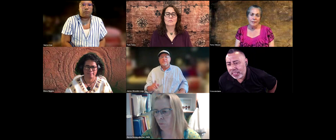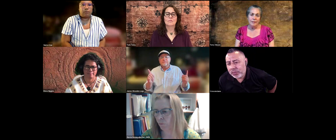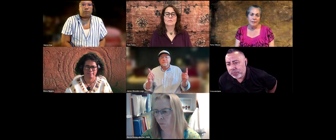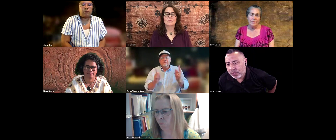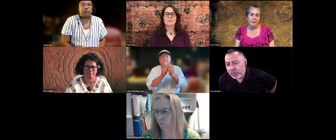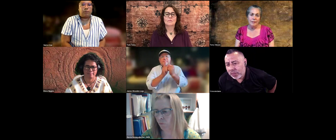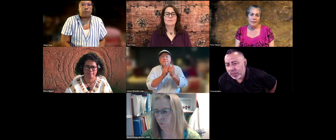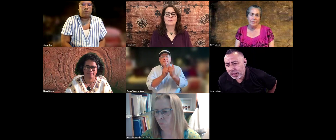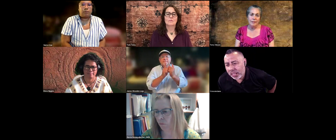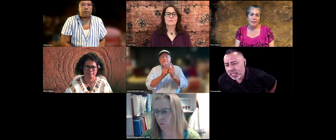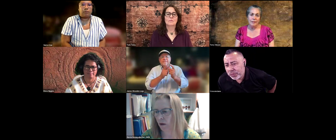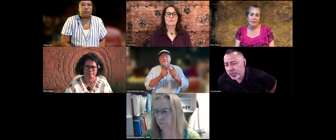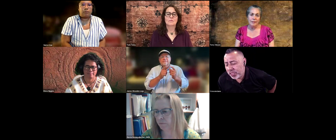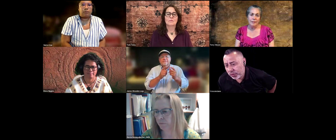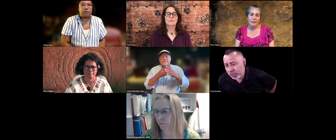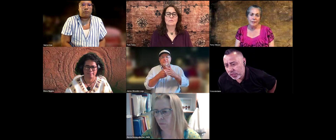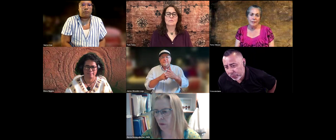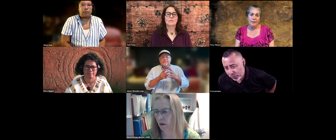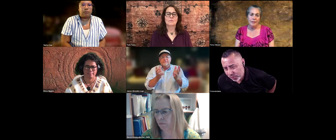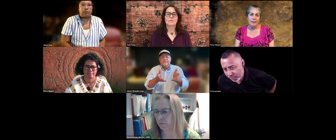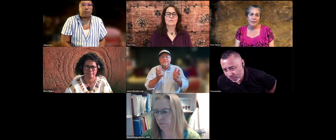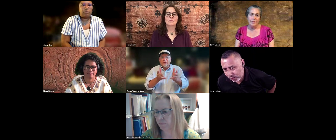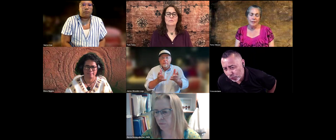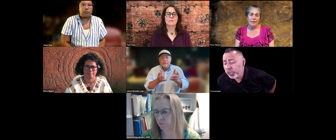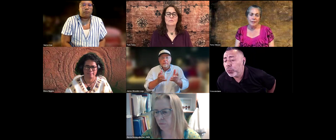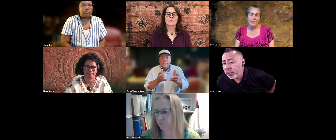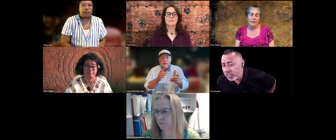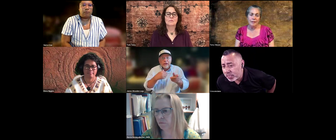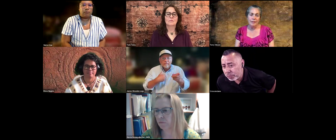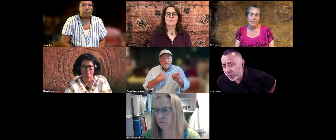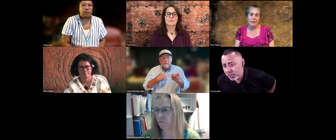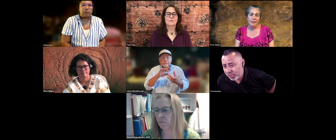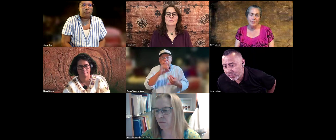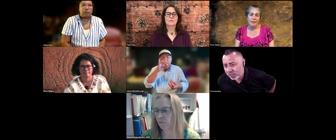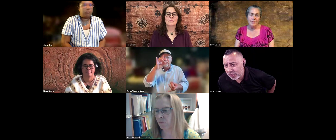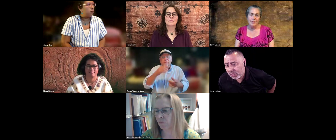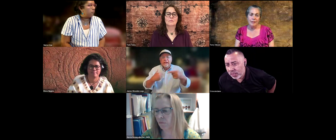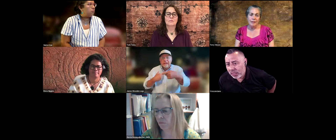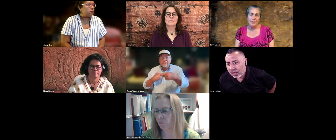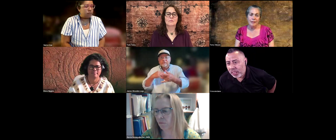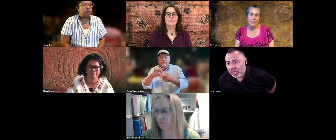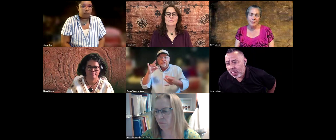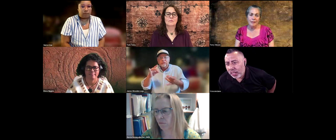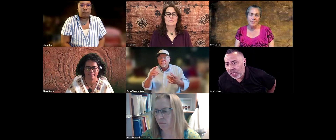I think a lot of times there's ignorance on both sides or unawareness on both sides.